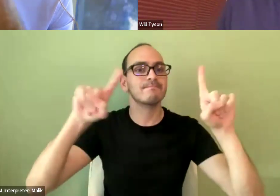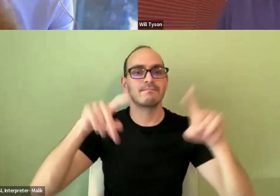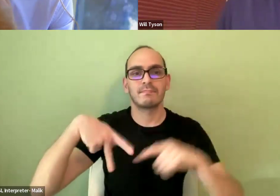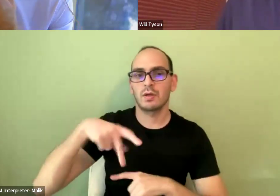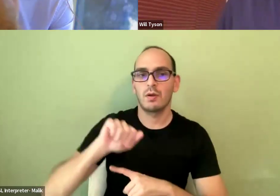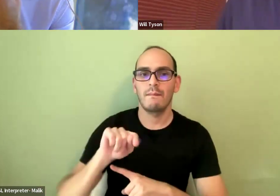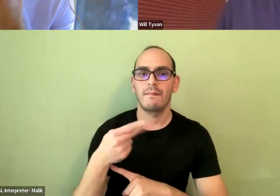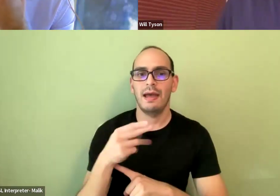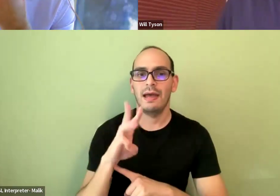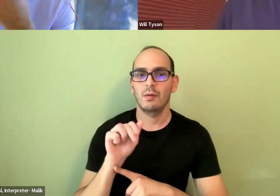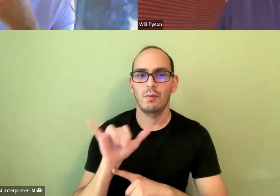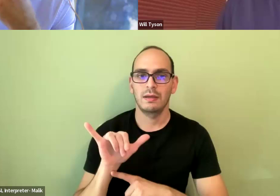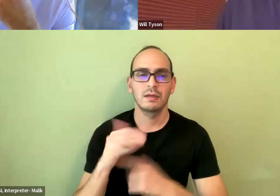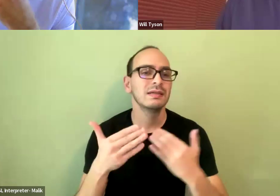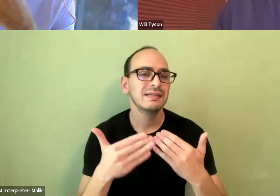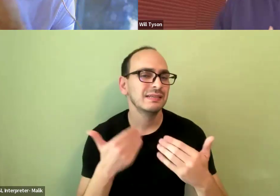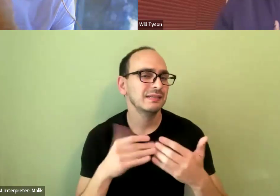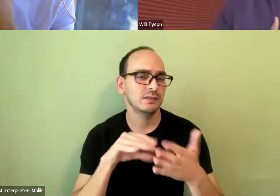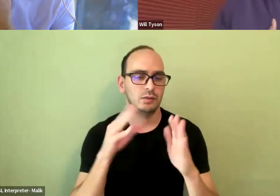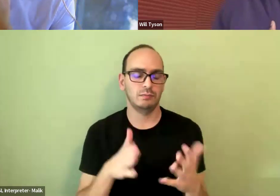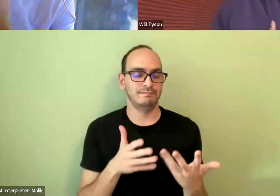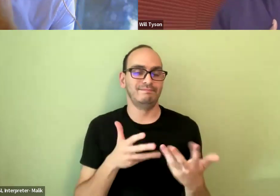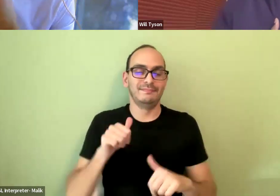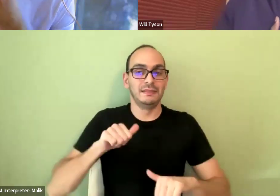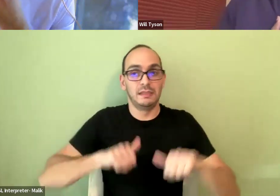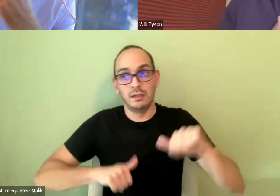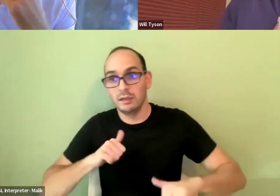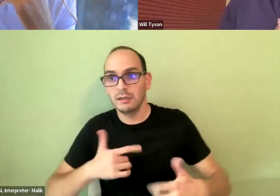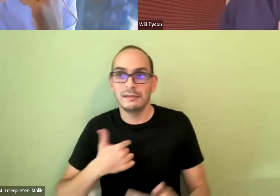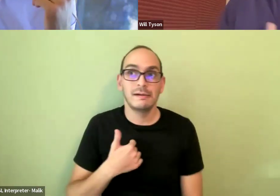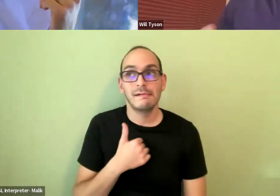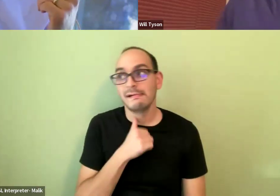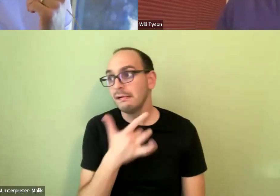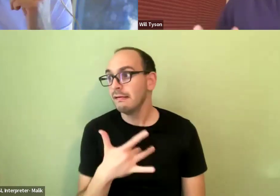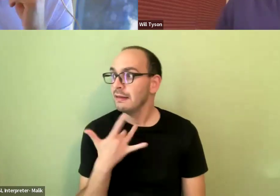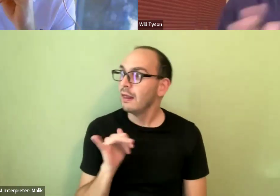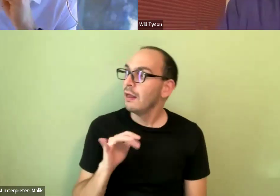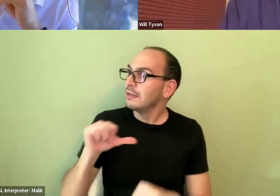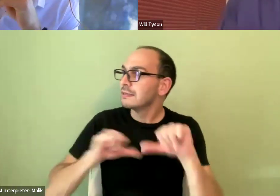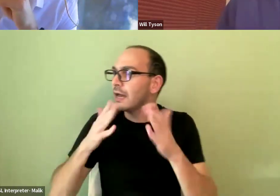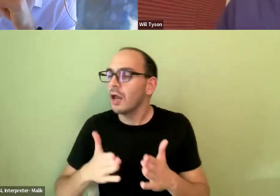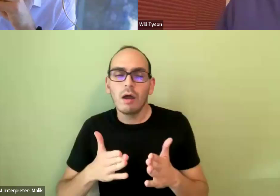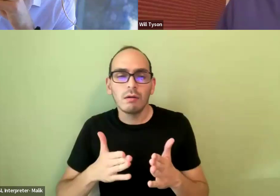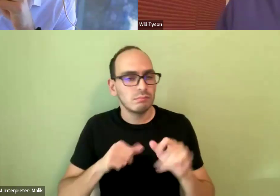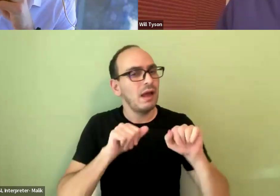It is easy for students who may not necessarily feel like a scientist to say you know what, I can do something else and be